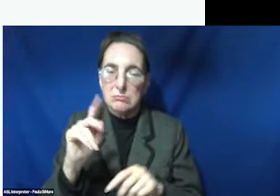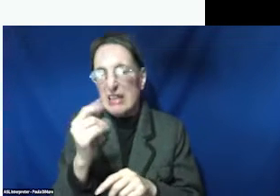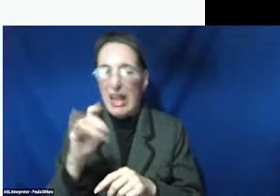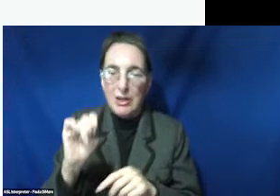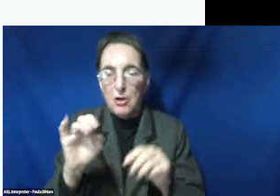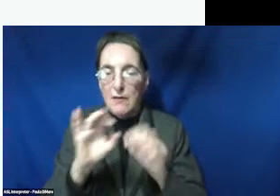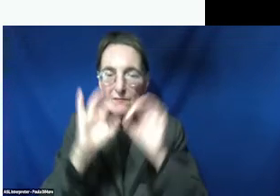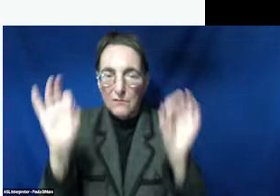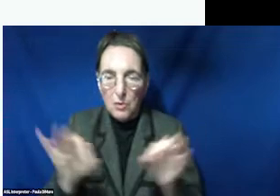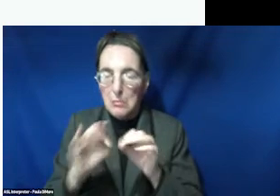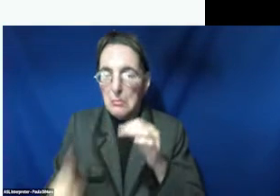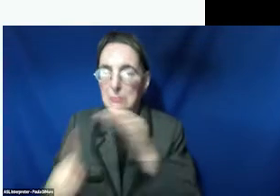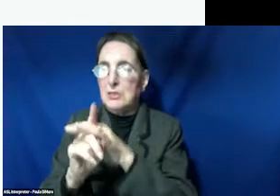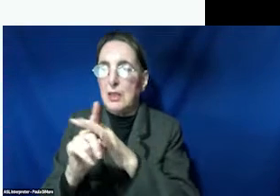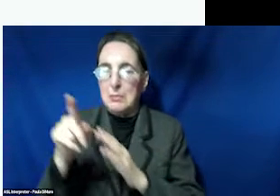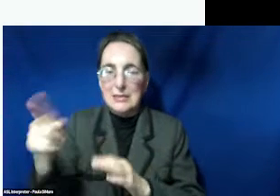You cannot change this. This is on purpose.